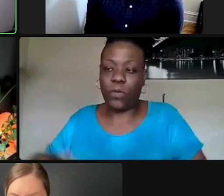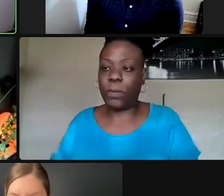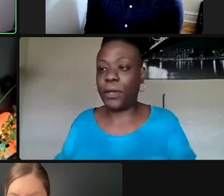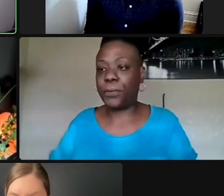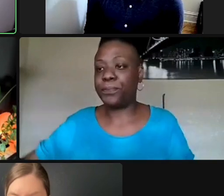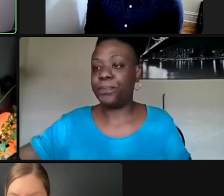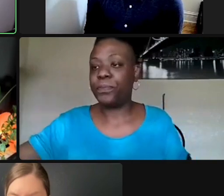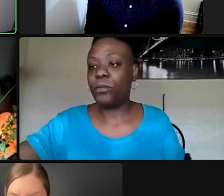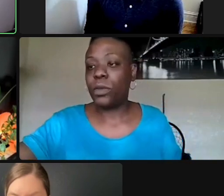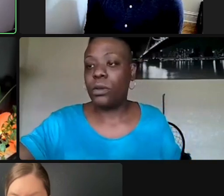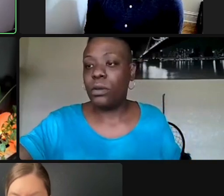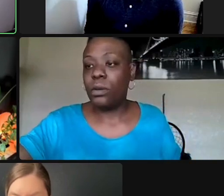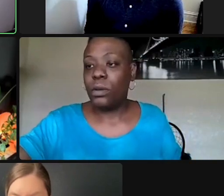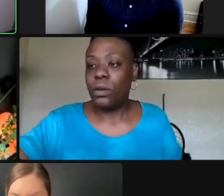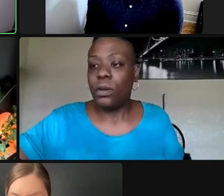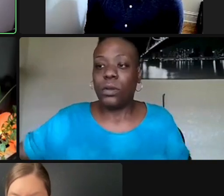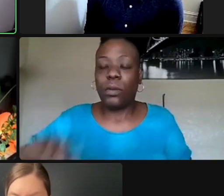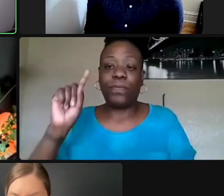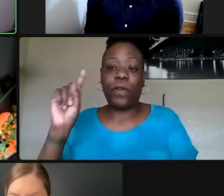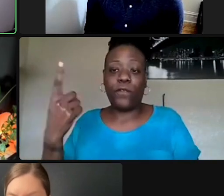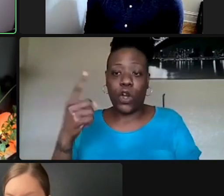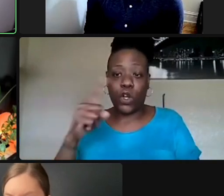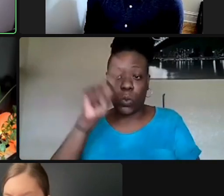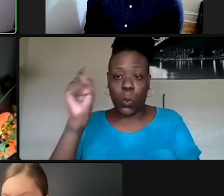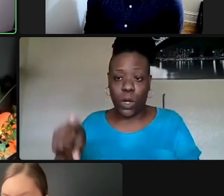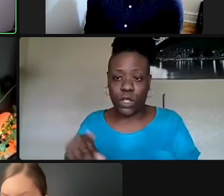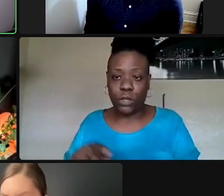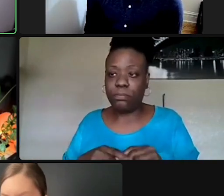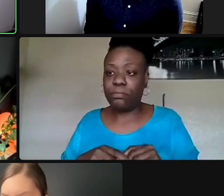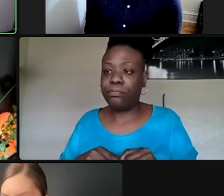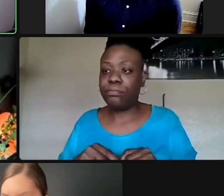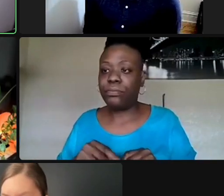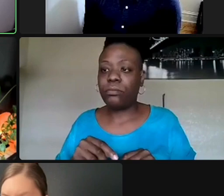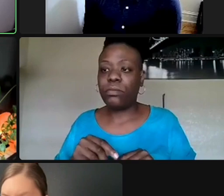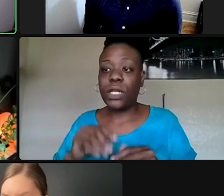So I will go ahead and start there, and we'll move forward.